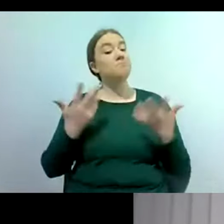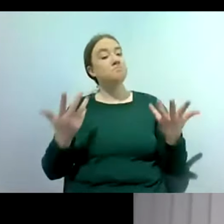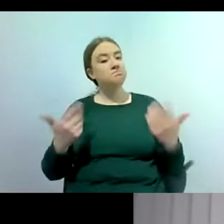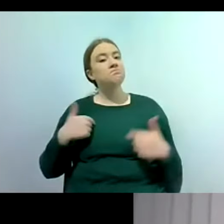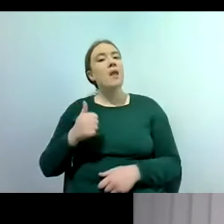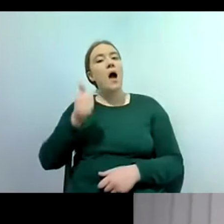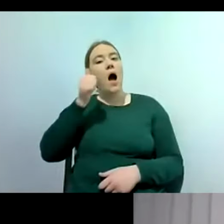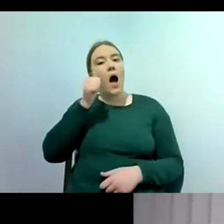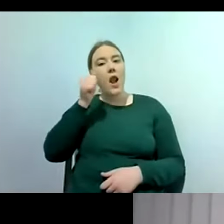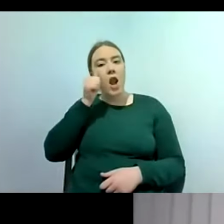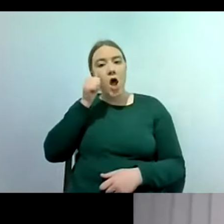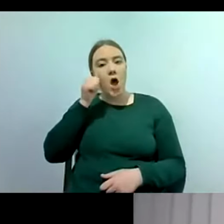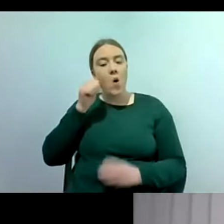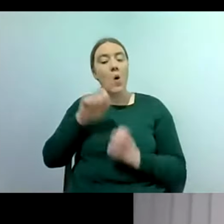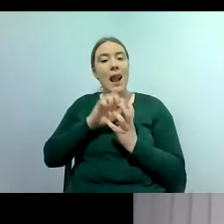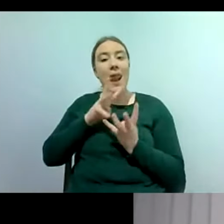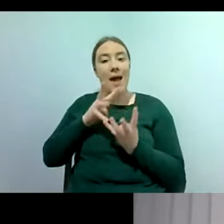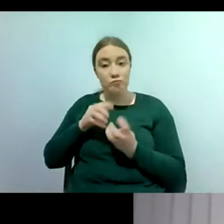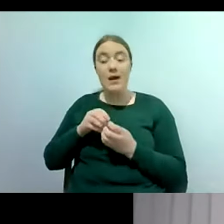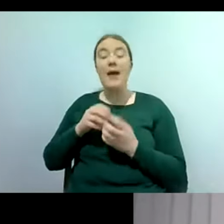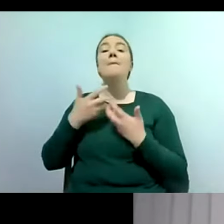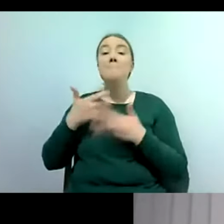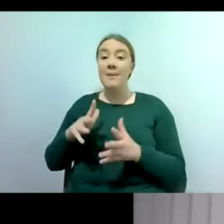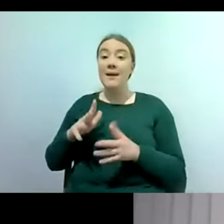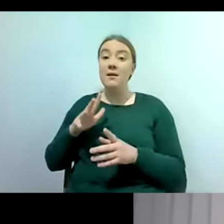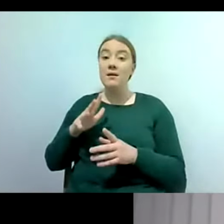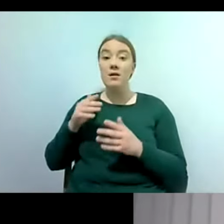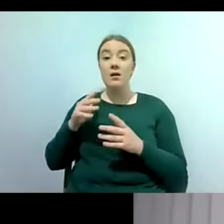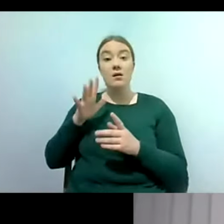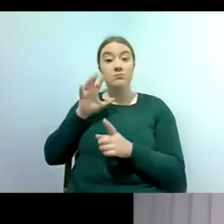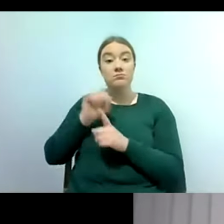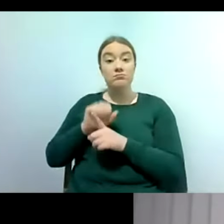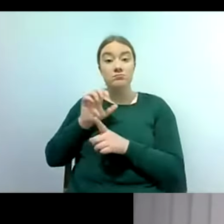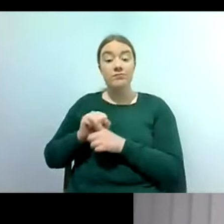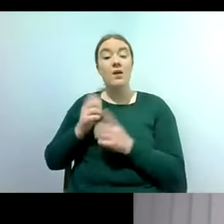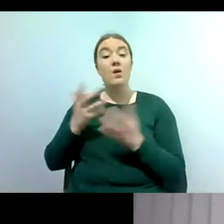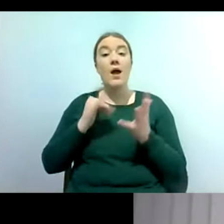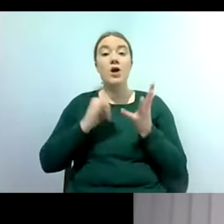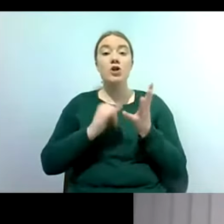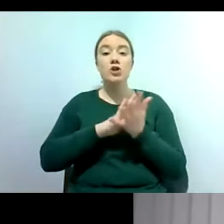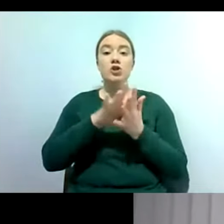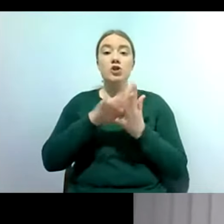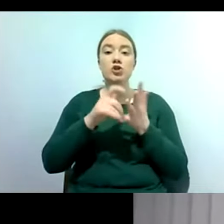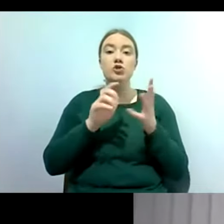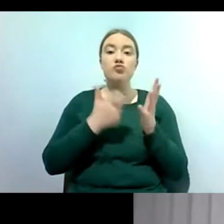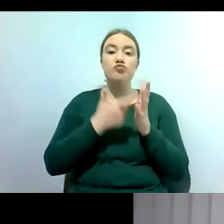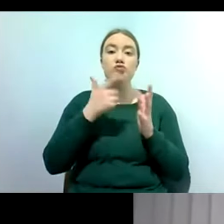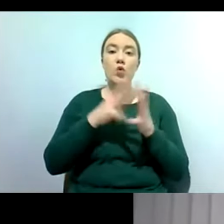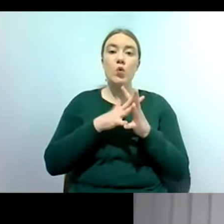sea lampray have been recorded at least as far as shrewsbury in in previous years uh